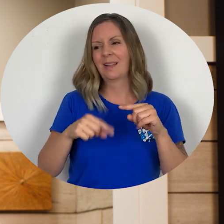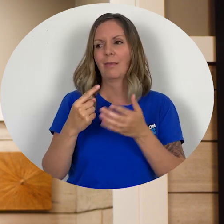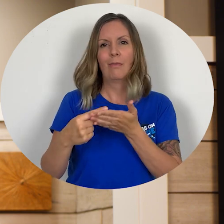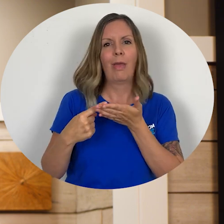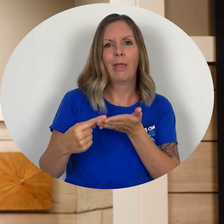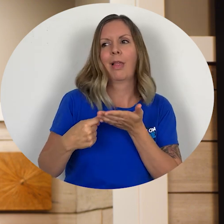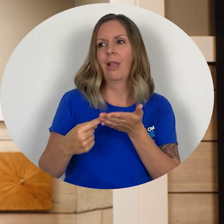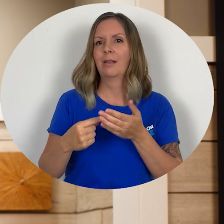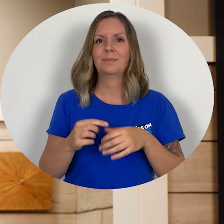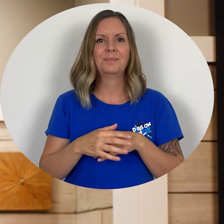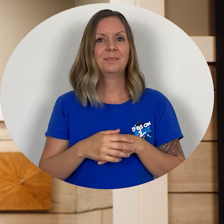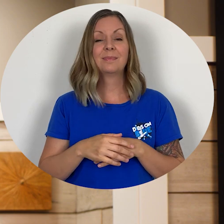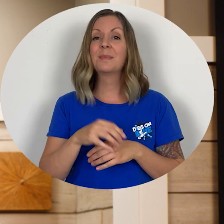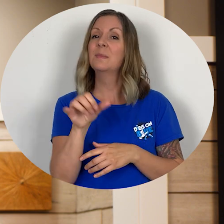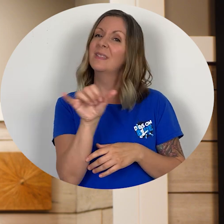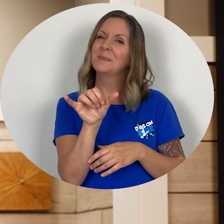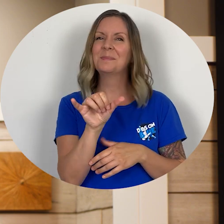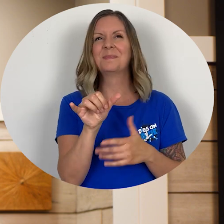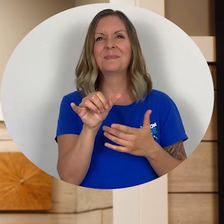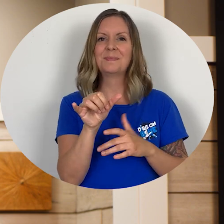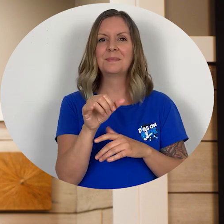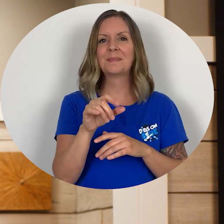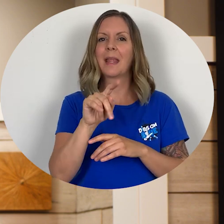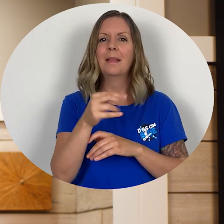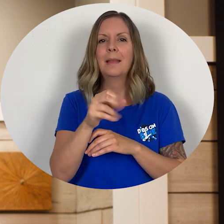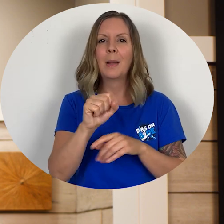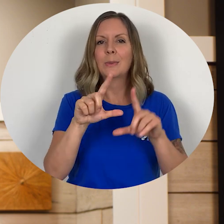cannot talk to each other about any hidden information they might have learned, such